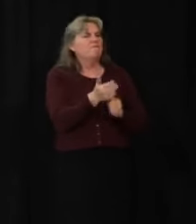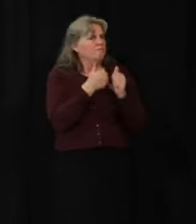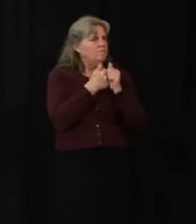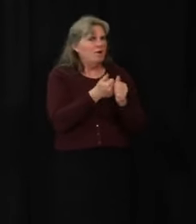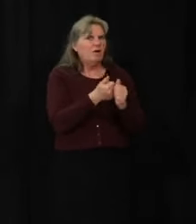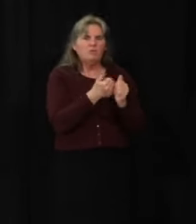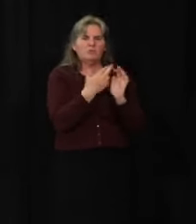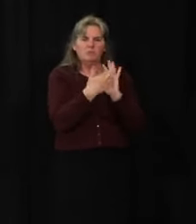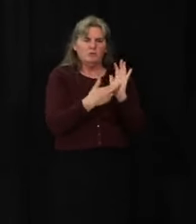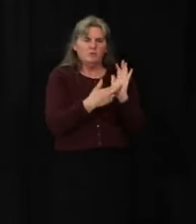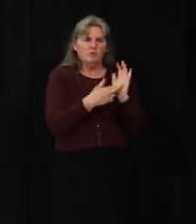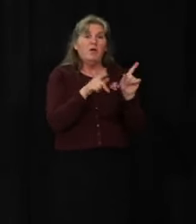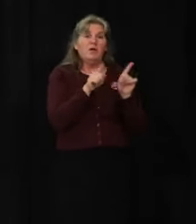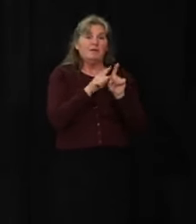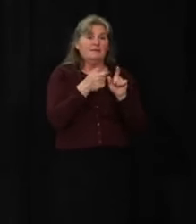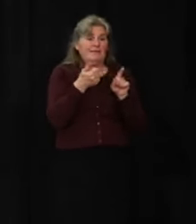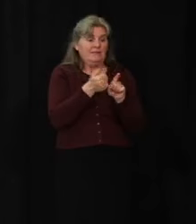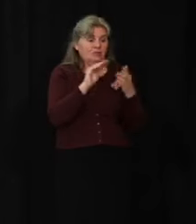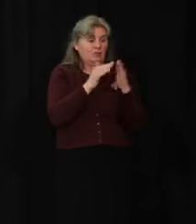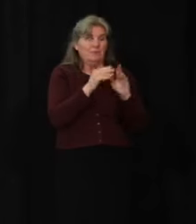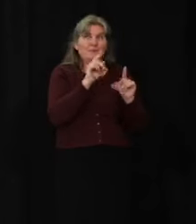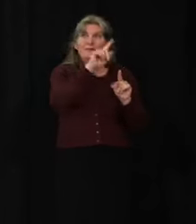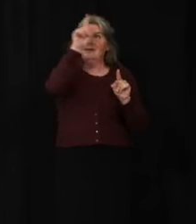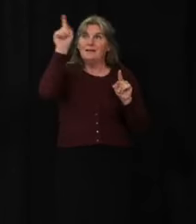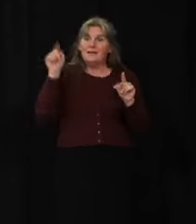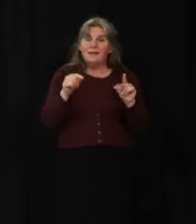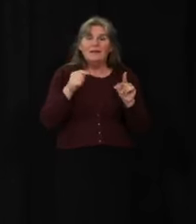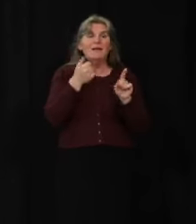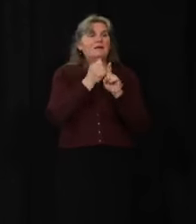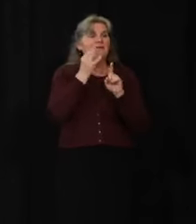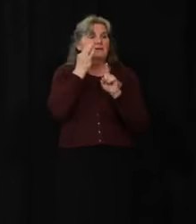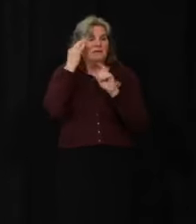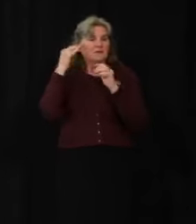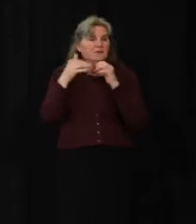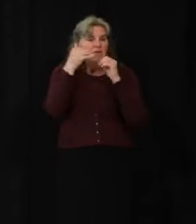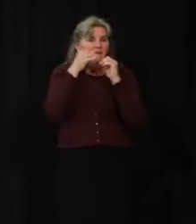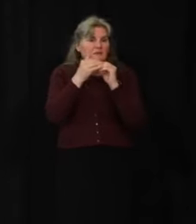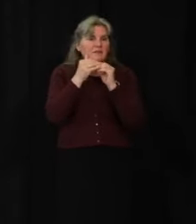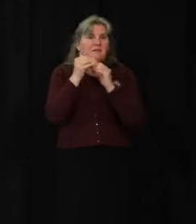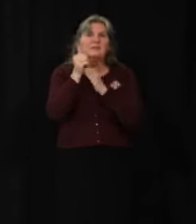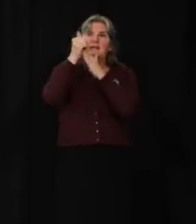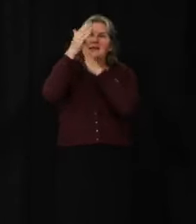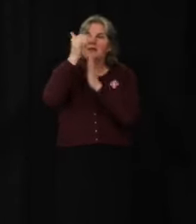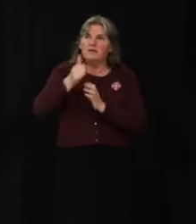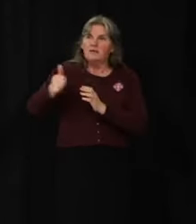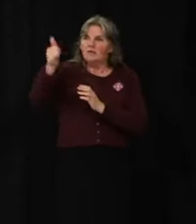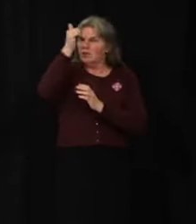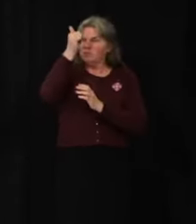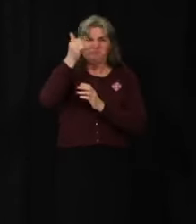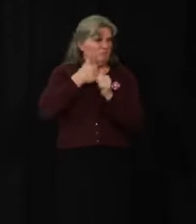exceptions for who may be allowed in from Yukon. Yeah, I would just add to